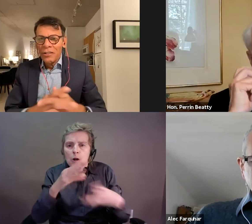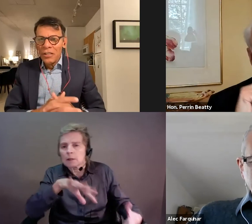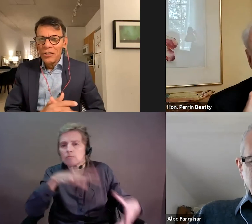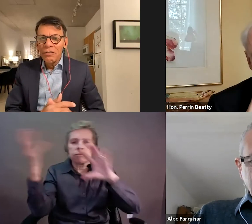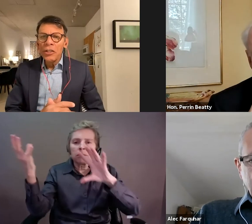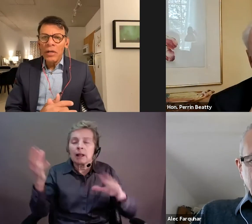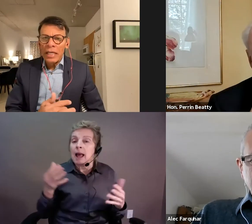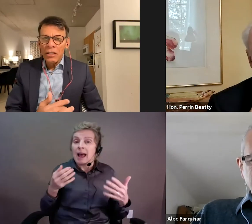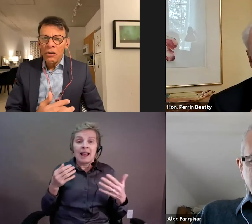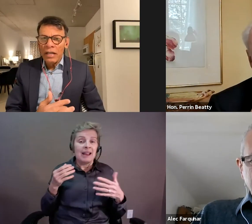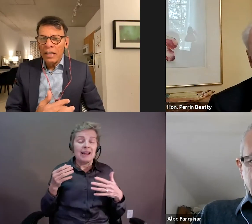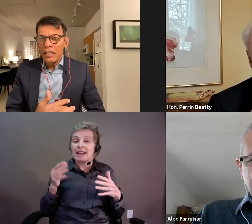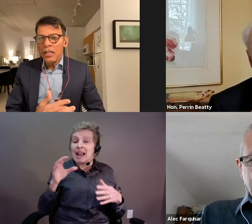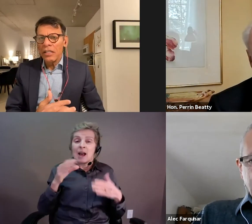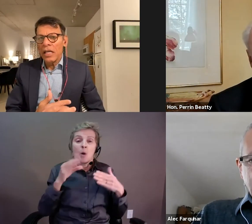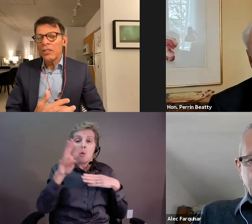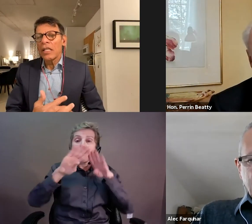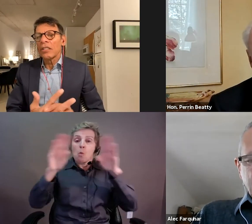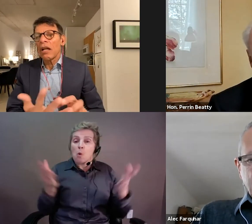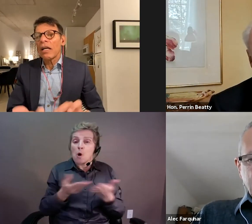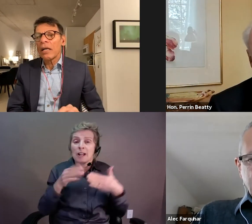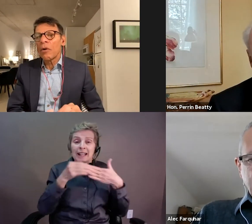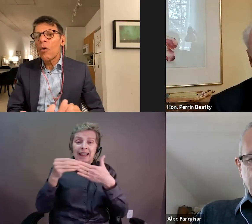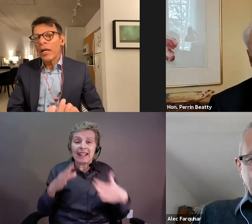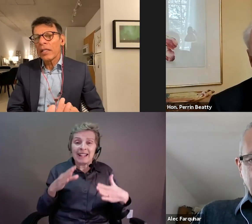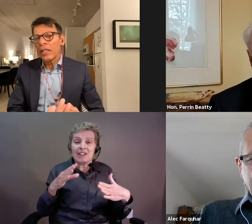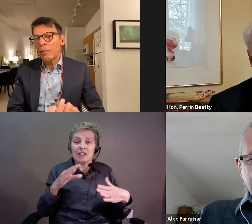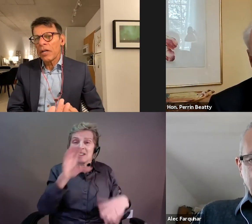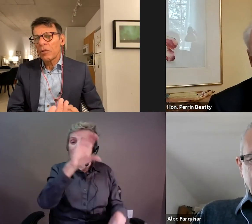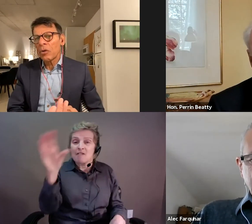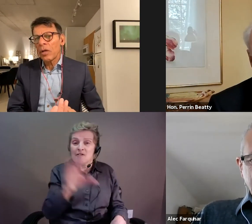doing so virtually. So, I think it changes a lot. I'm hoping at the same time, though,